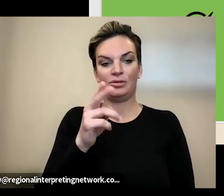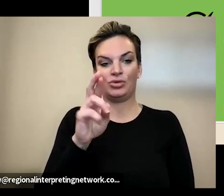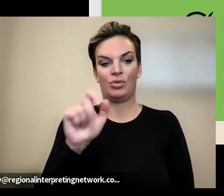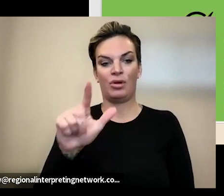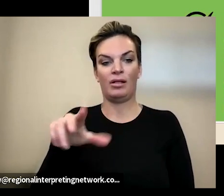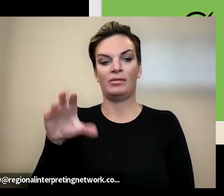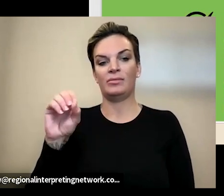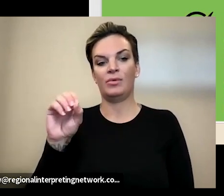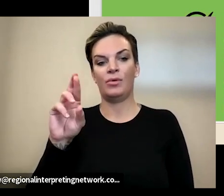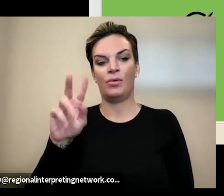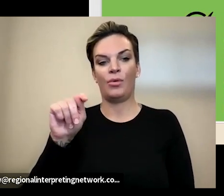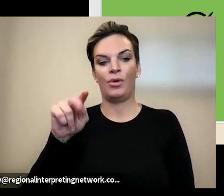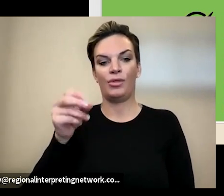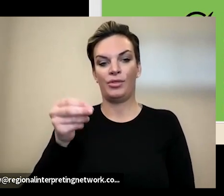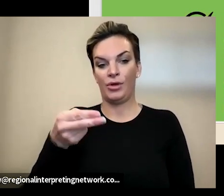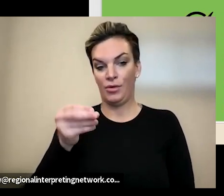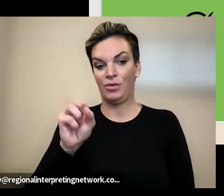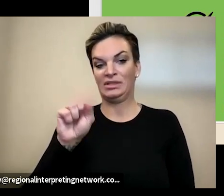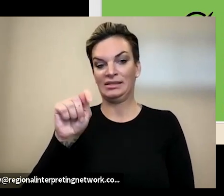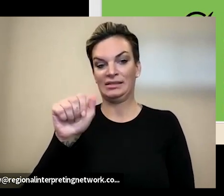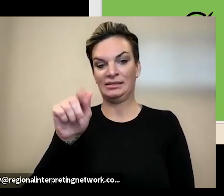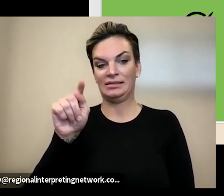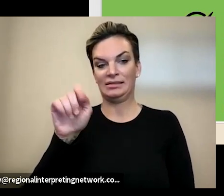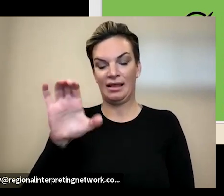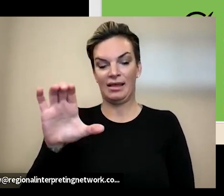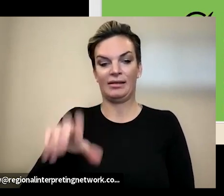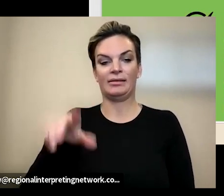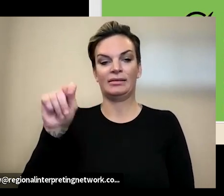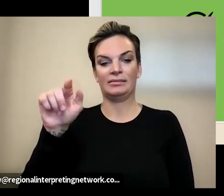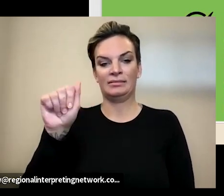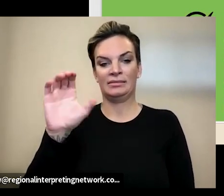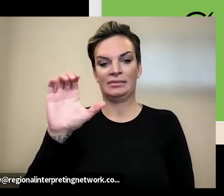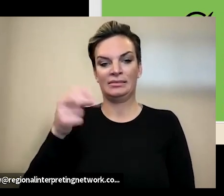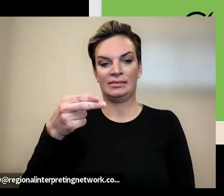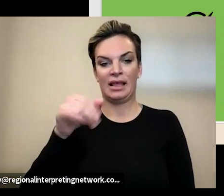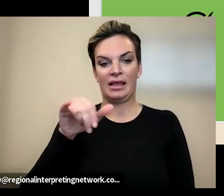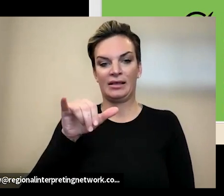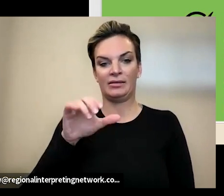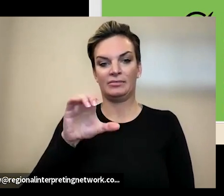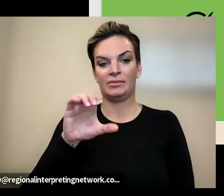a bit of a mouthful but when you break that down, postural is talking about the position